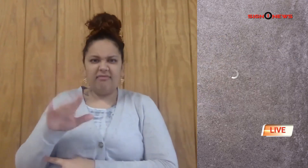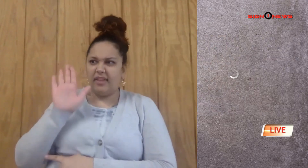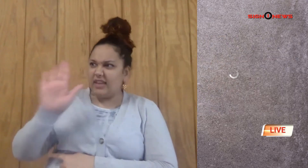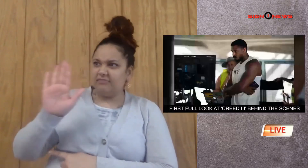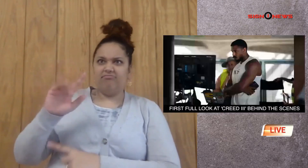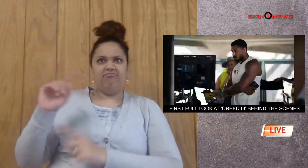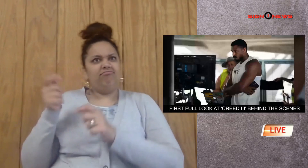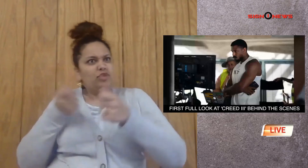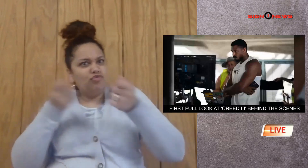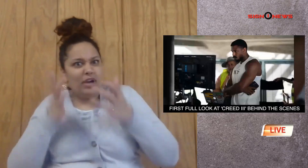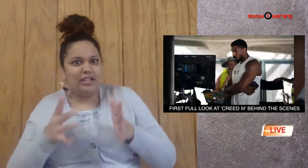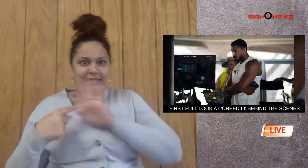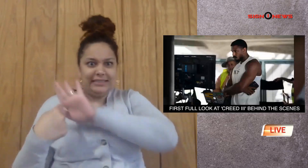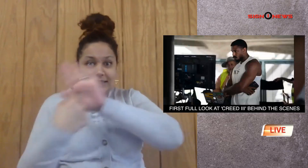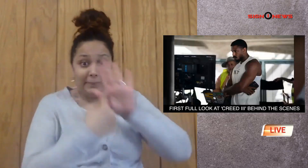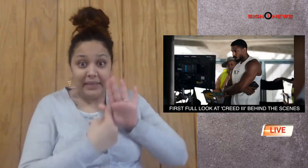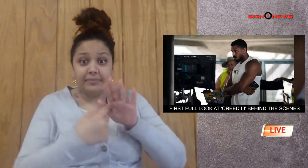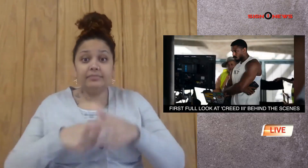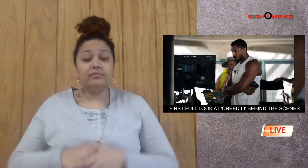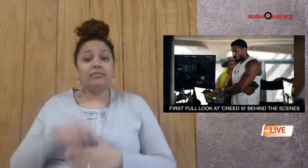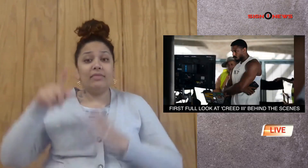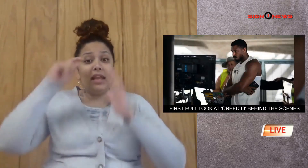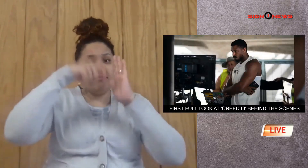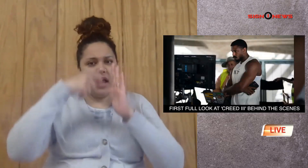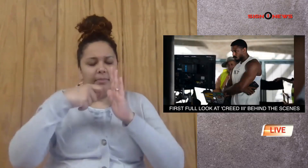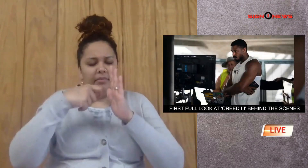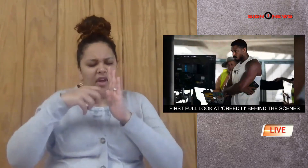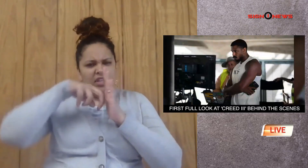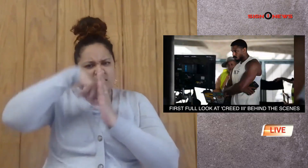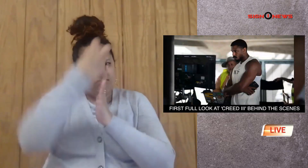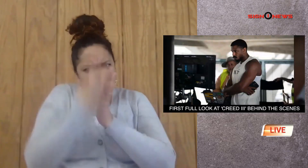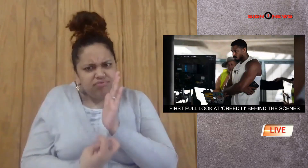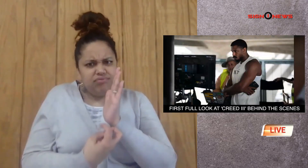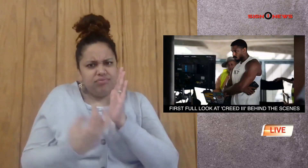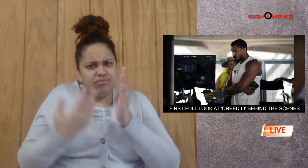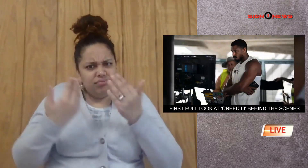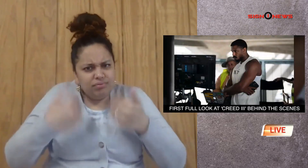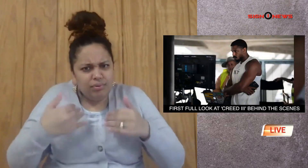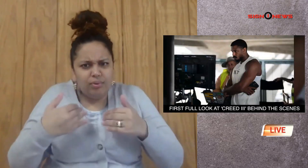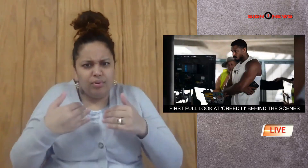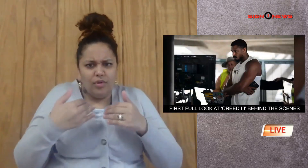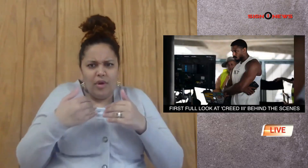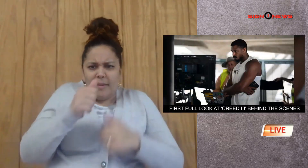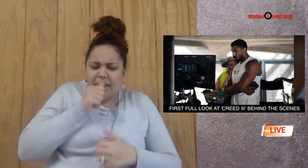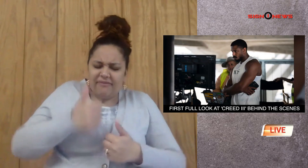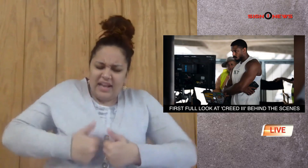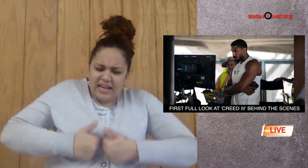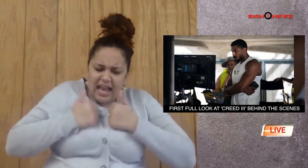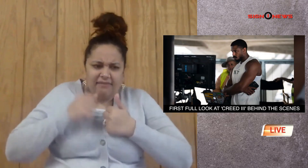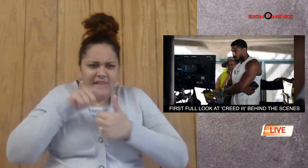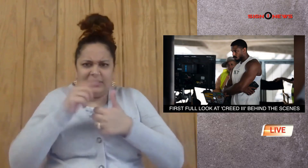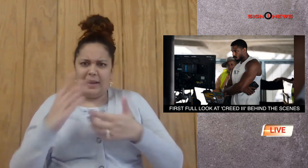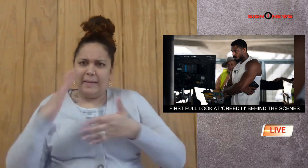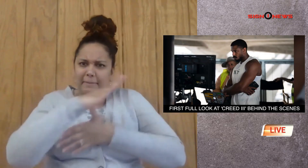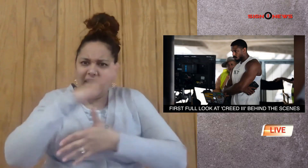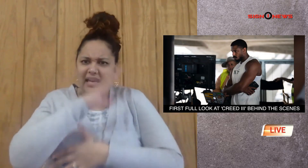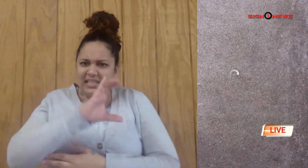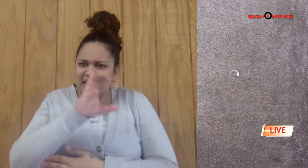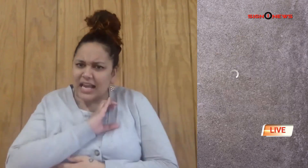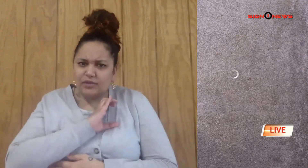Creed this was his directorial debut this film digs deeper into the private life of